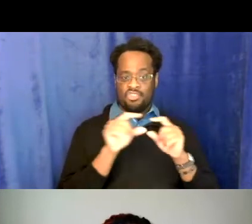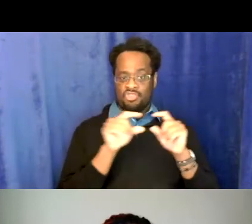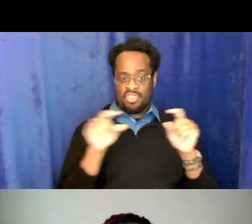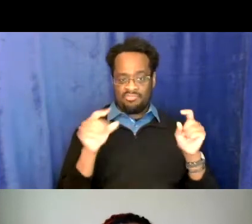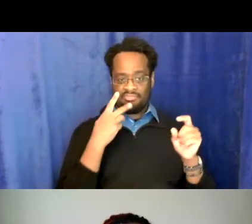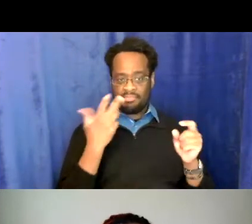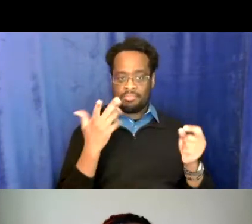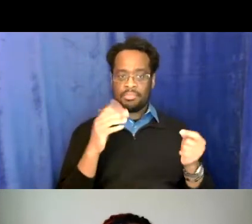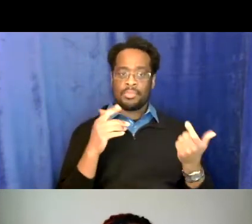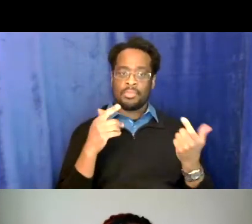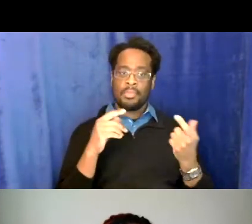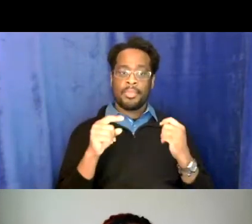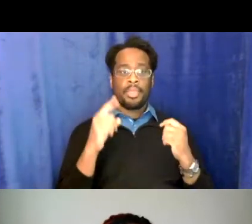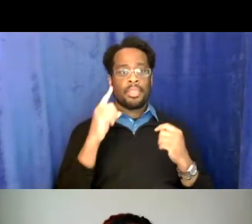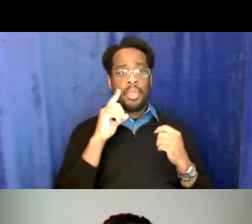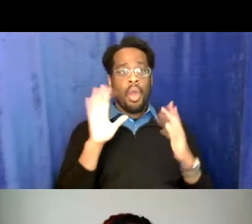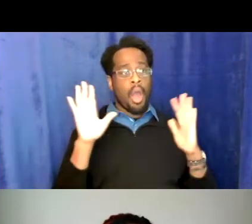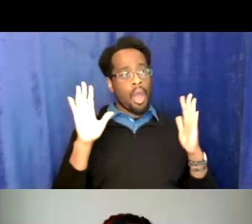So this definition that has just shown --